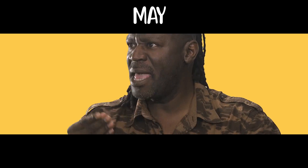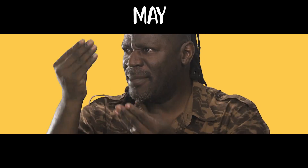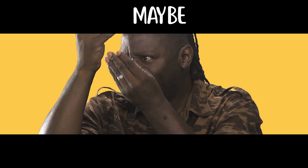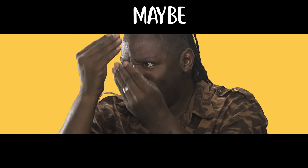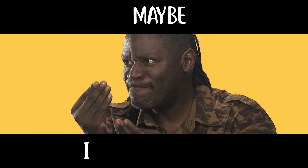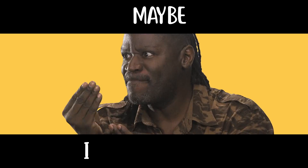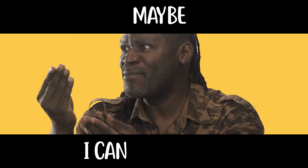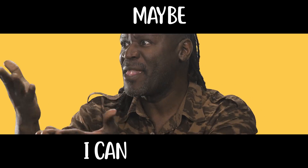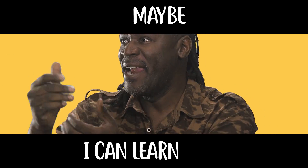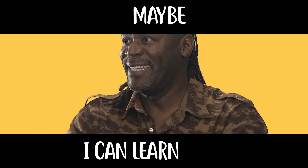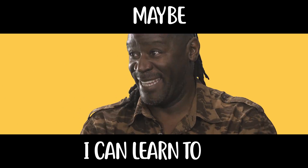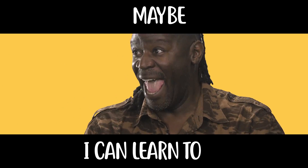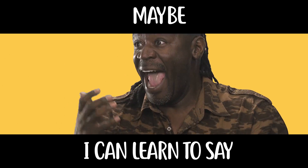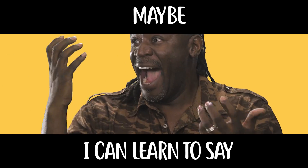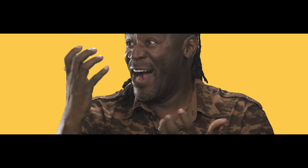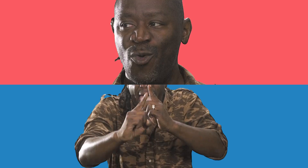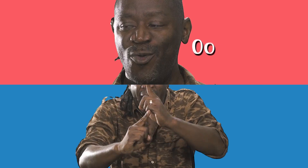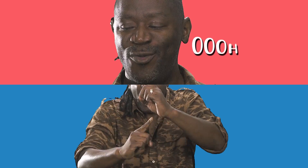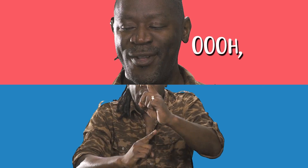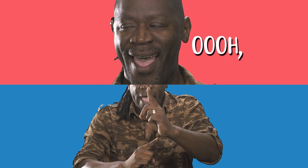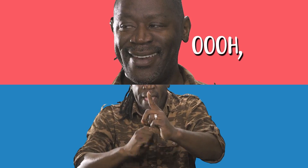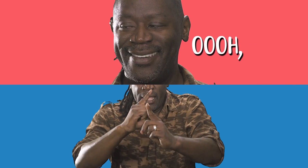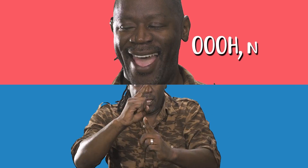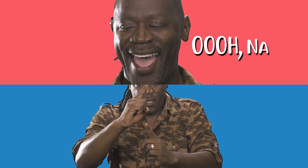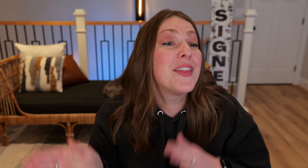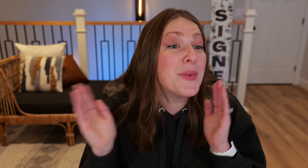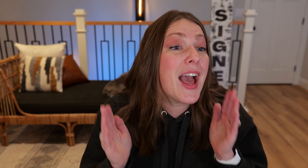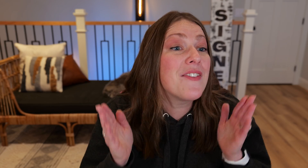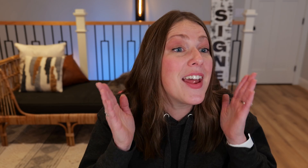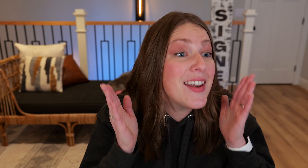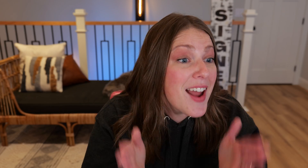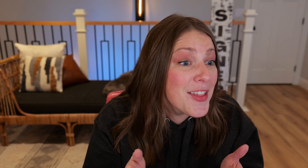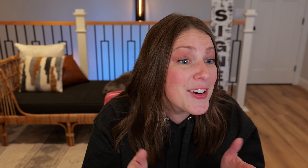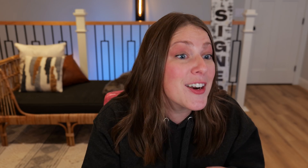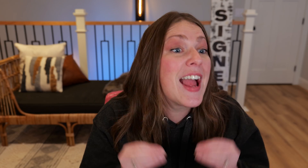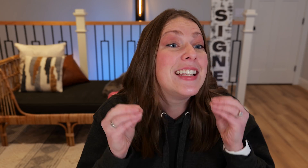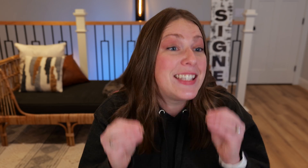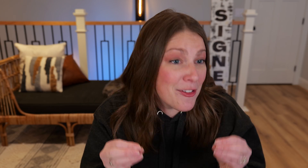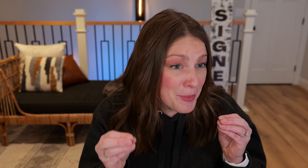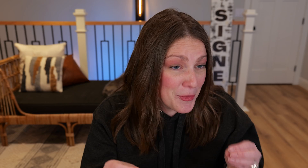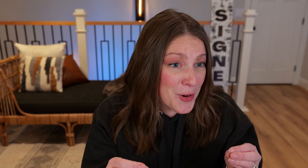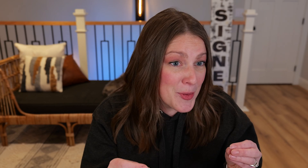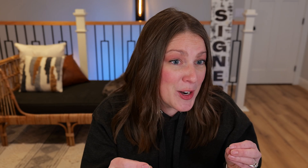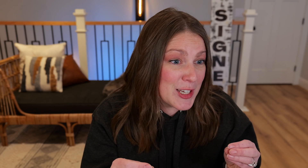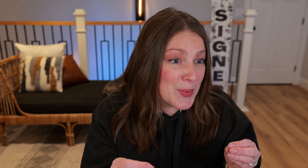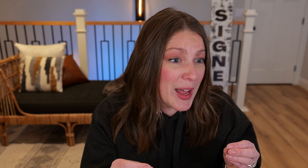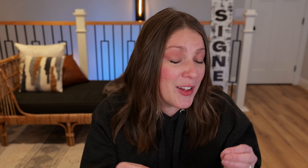the national anthem from the Super Bowl. All right. Then we have another Deaf performer as well